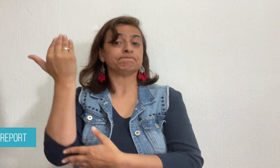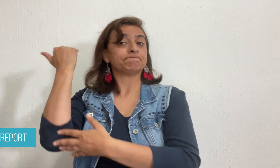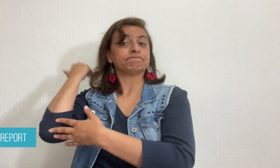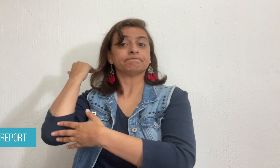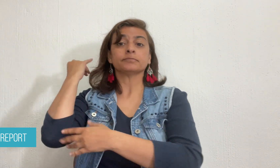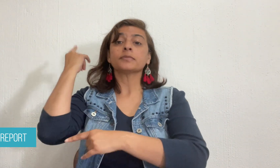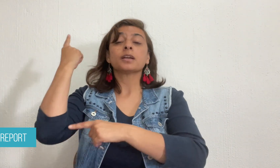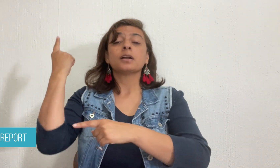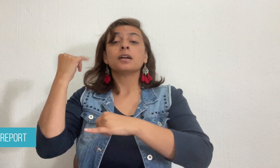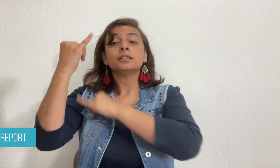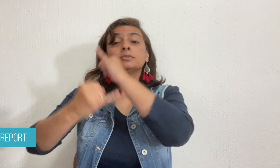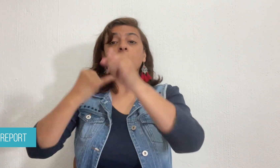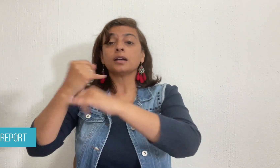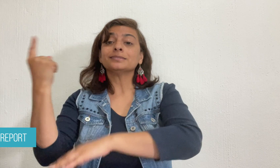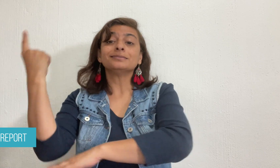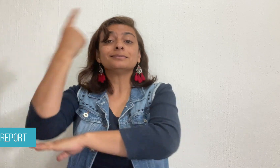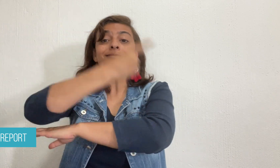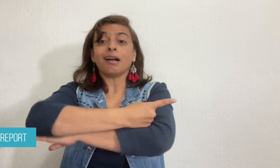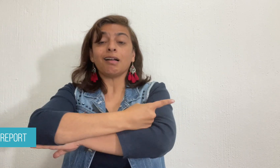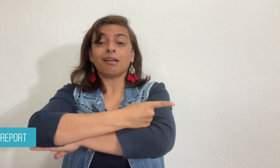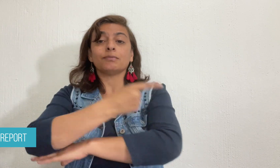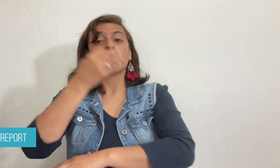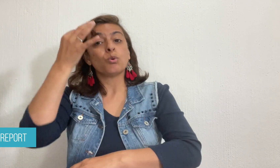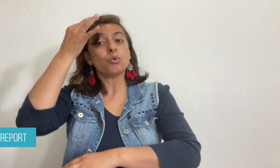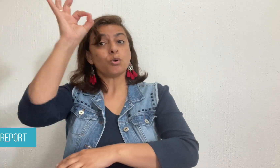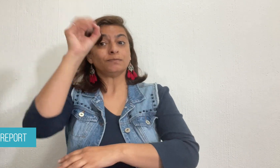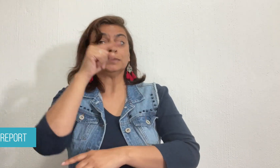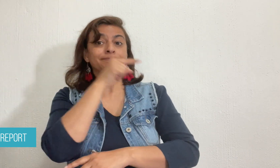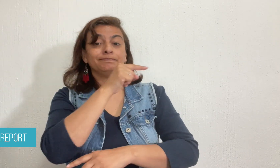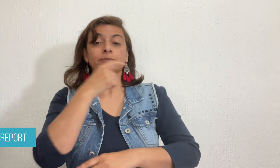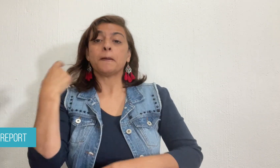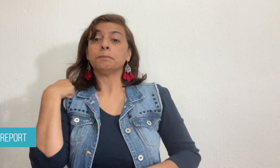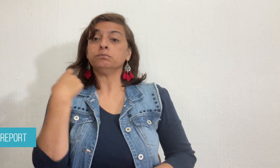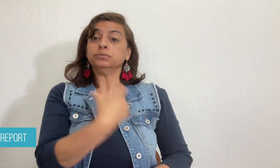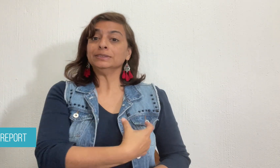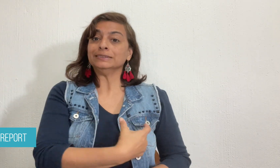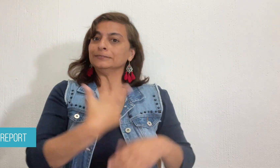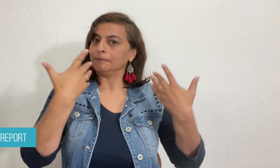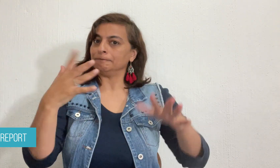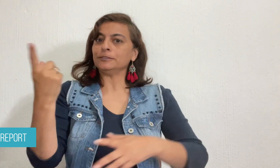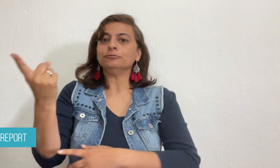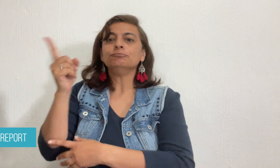Deaf Week and International Day of Sign Language in Lilongwe.